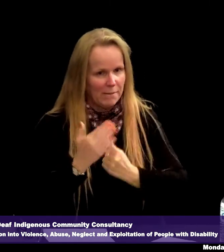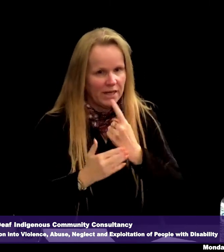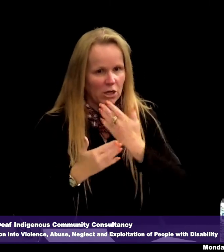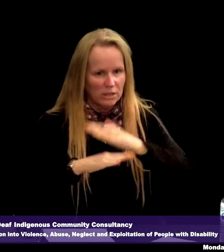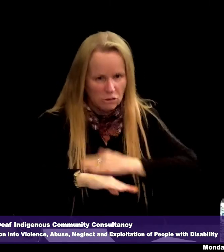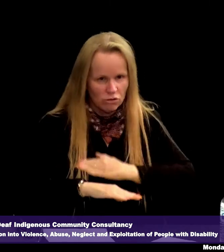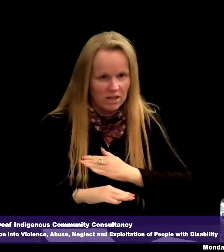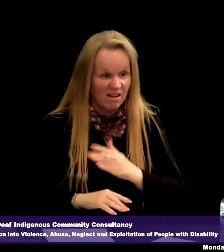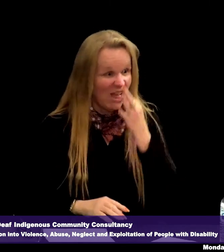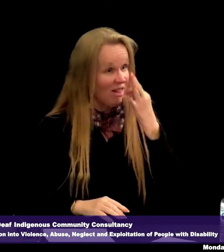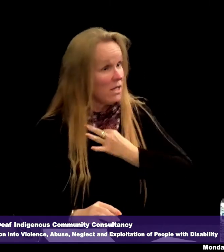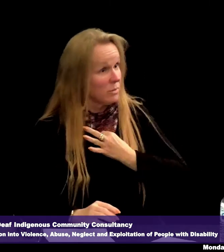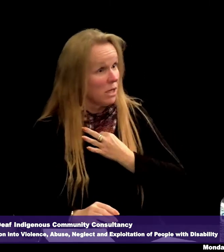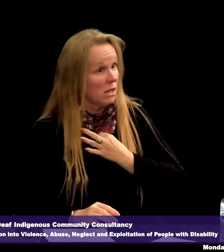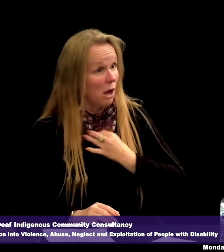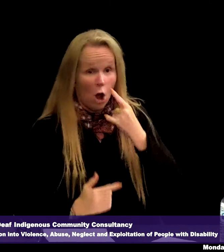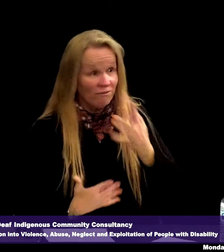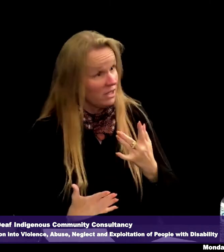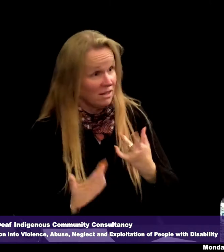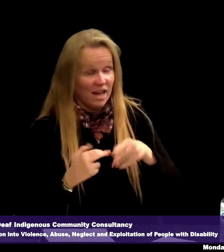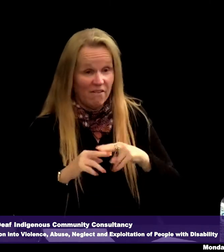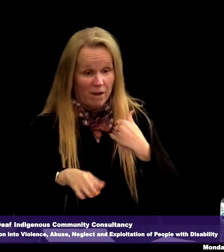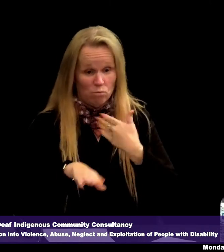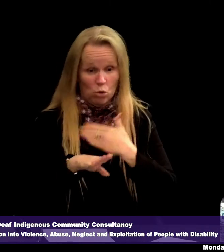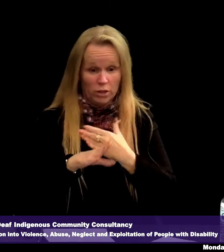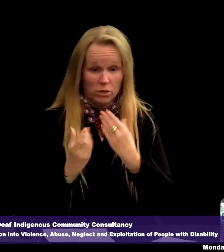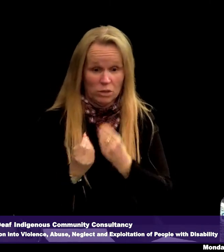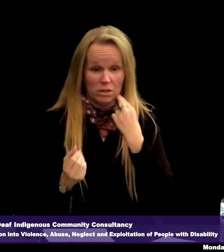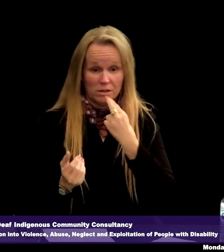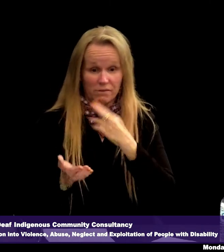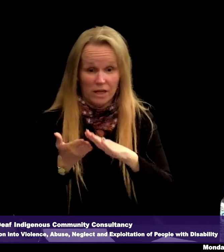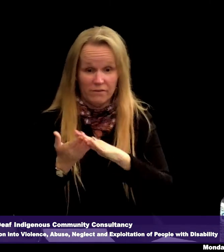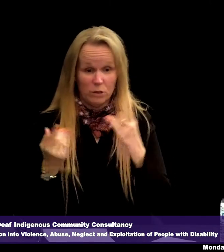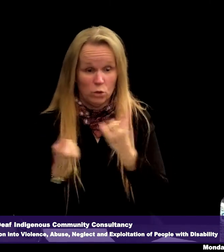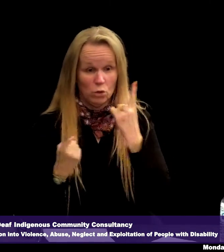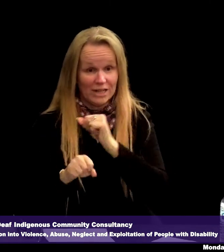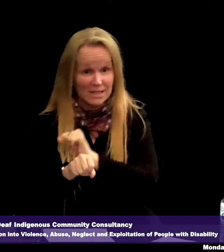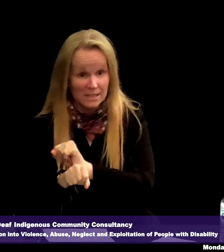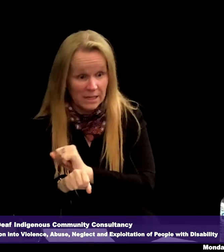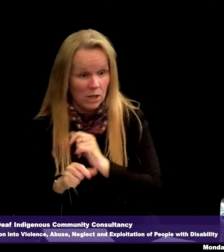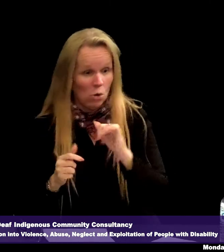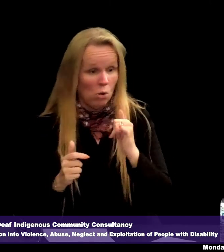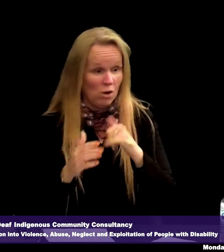They want to talk about what's going on, on country. And they will ask me, often, if I'm working with Deaf or hard of hearing people who are